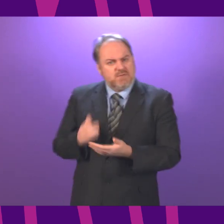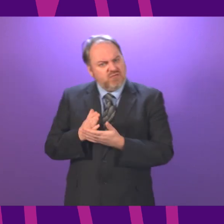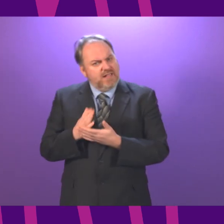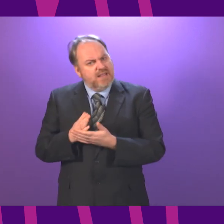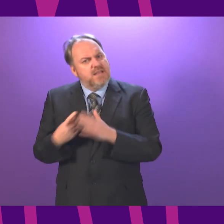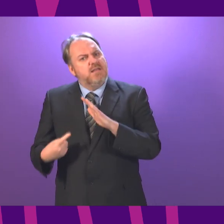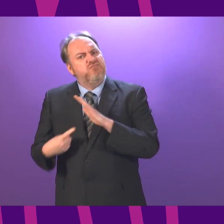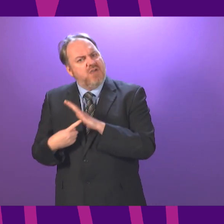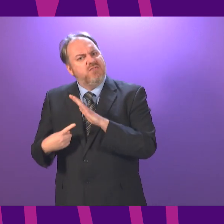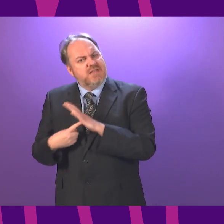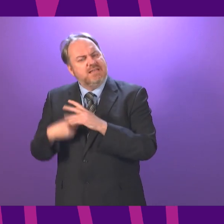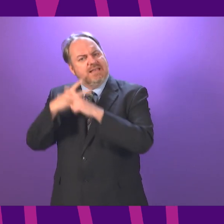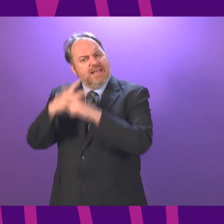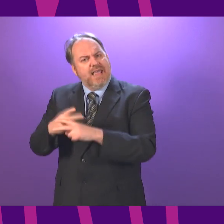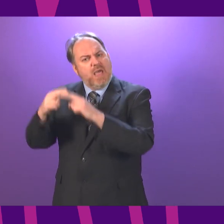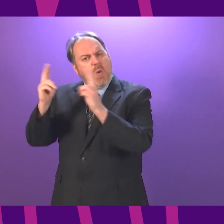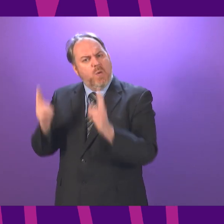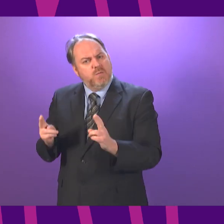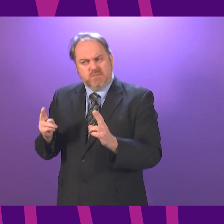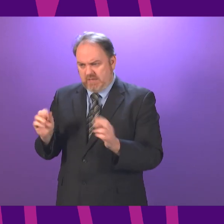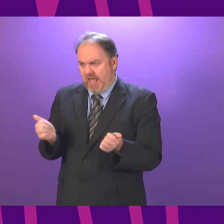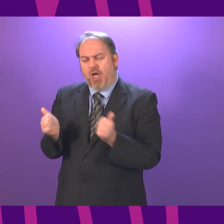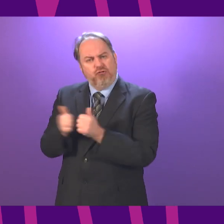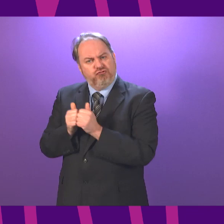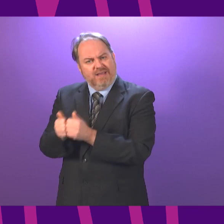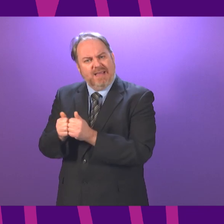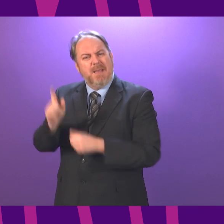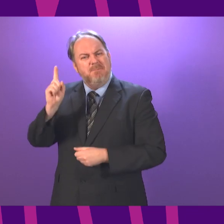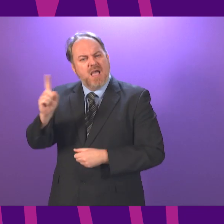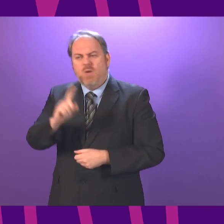Conservatives have always argued that we should, does not explain why GP surgeries, which should